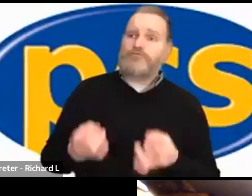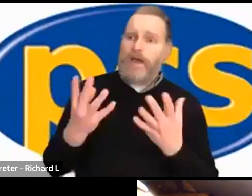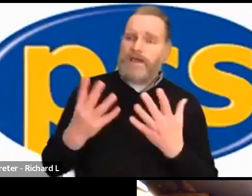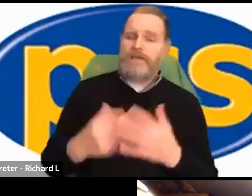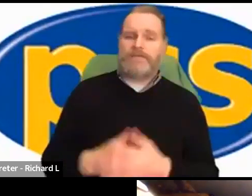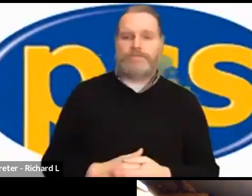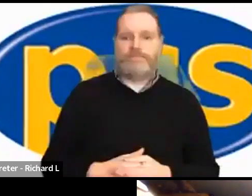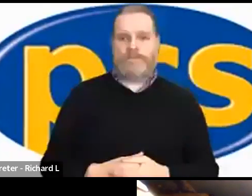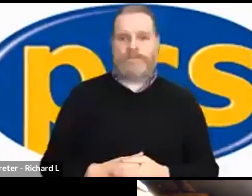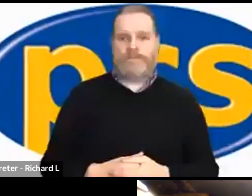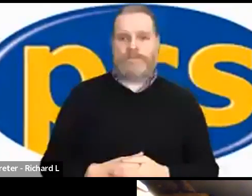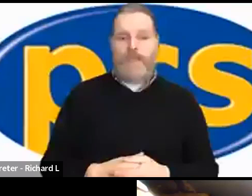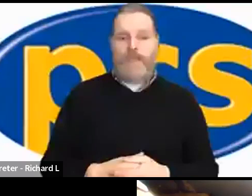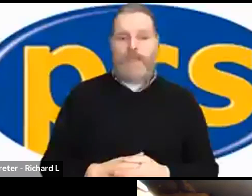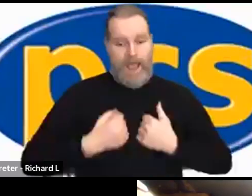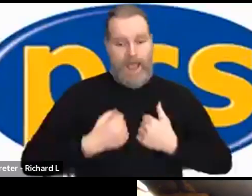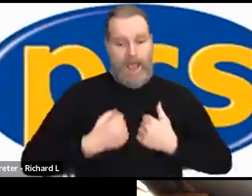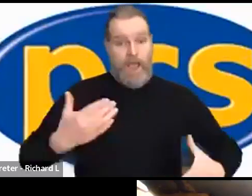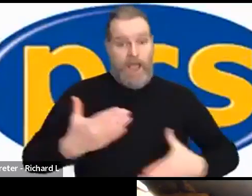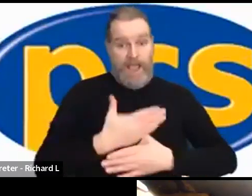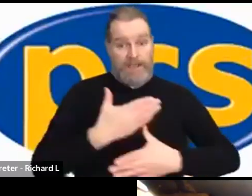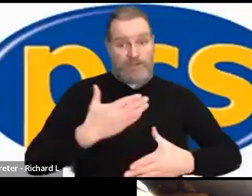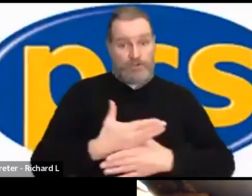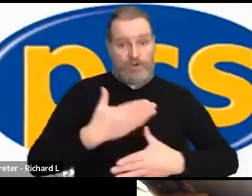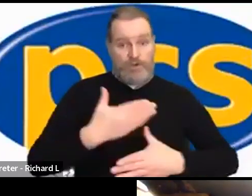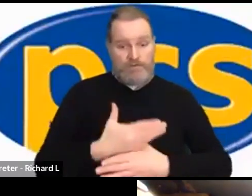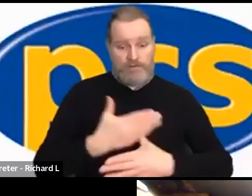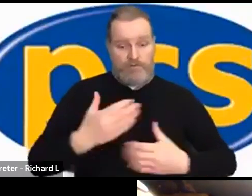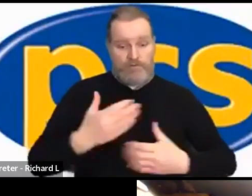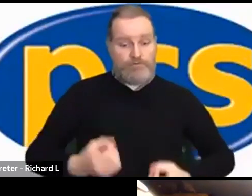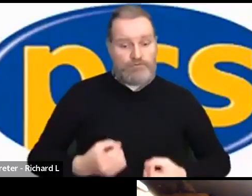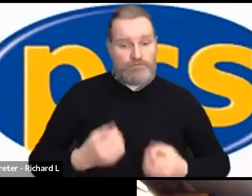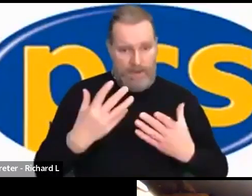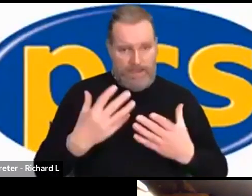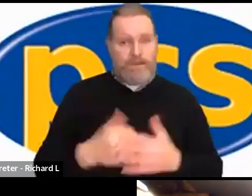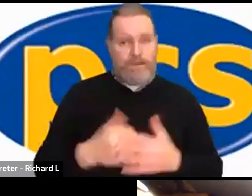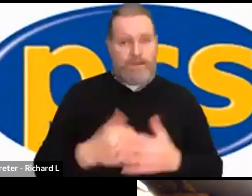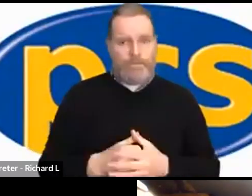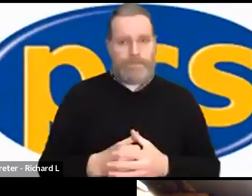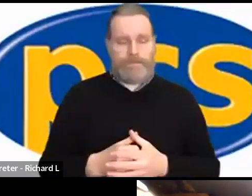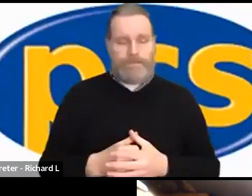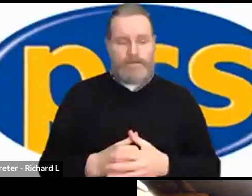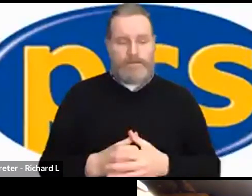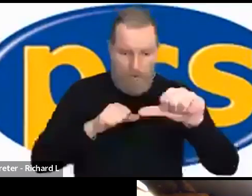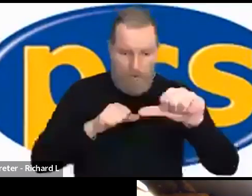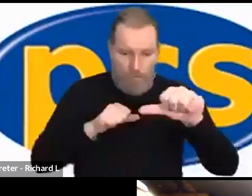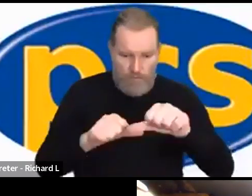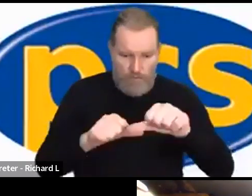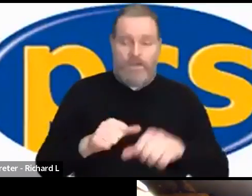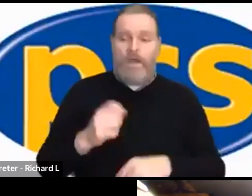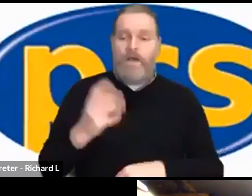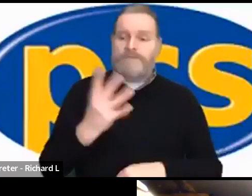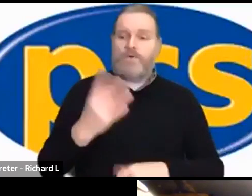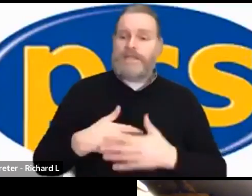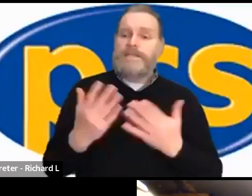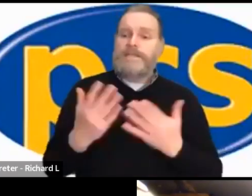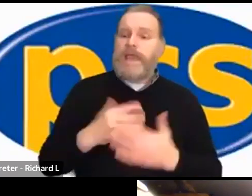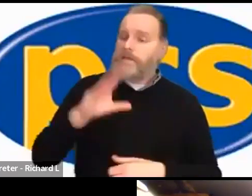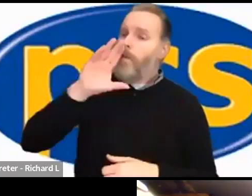. Gary, well, in Gary, well, in the targeted and sustained action ion by and large, we are restricting the notice to the minimum amount of time given given.